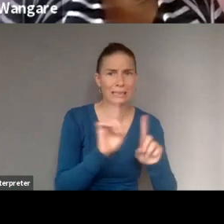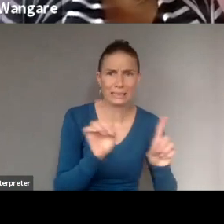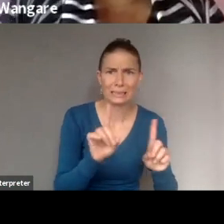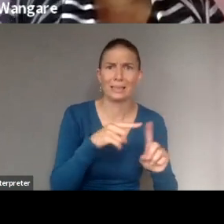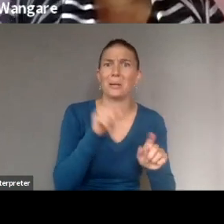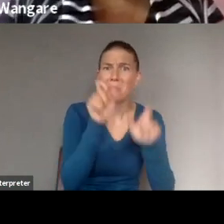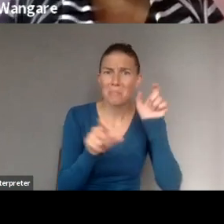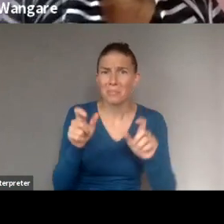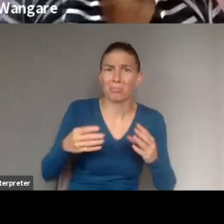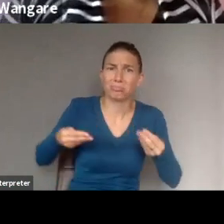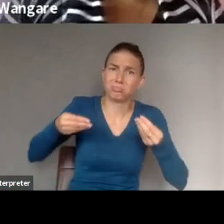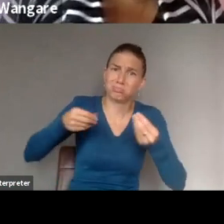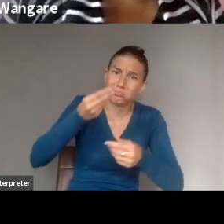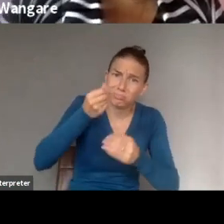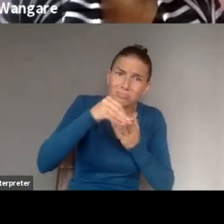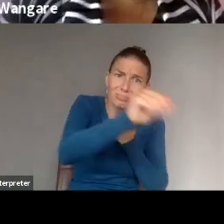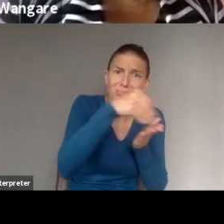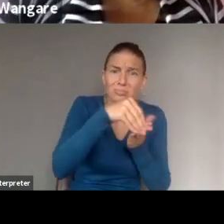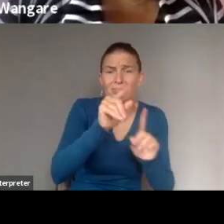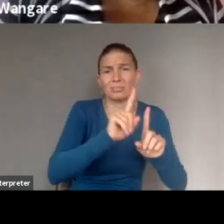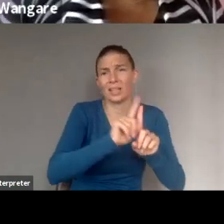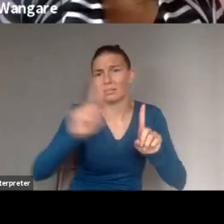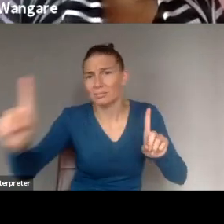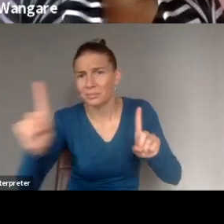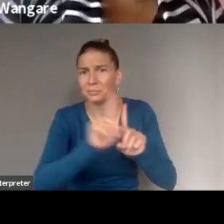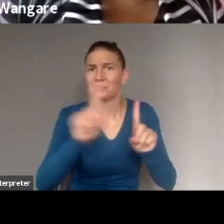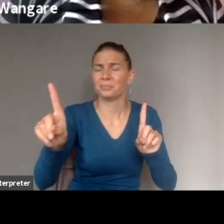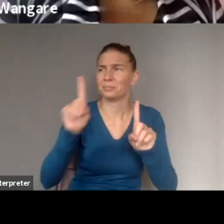accommodation and the whole process of acquiring the disability card.